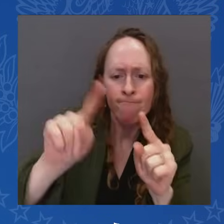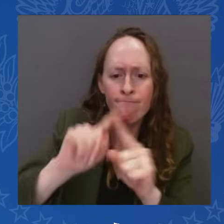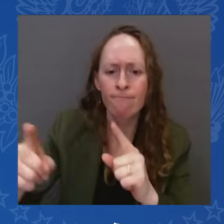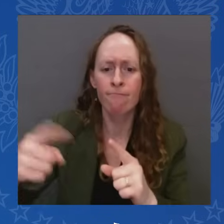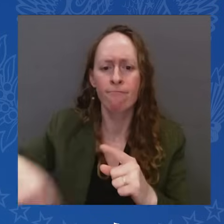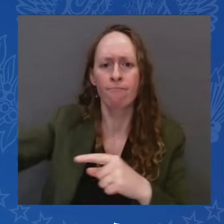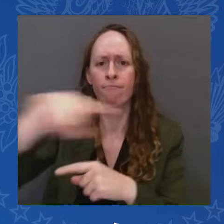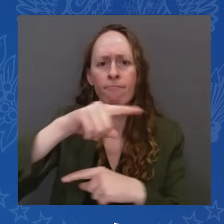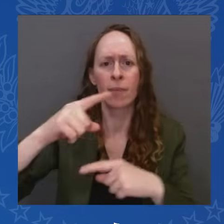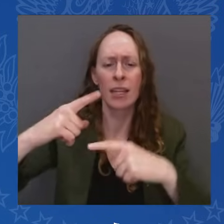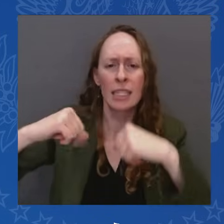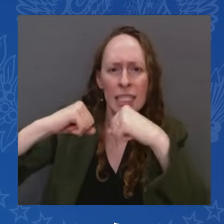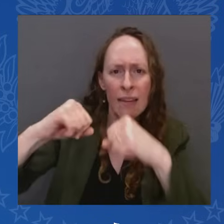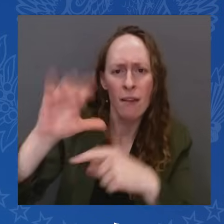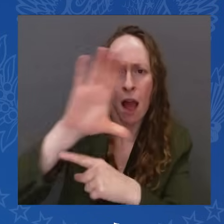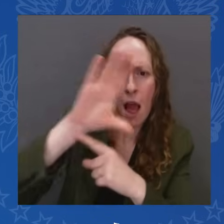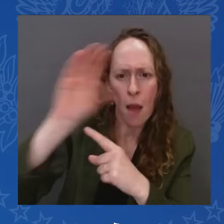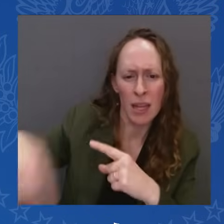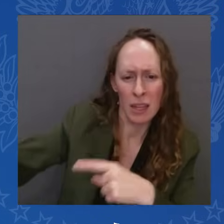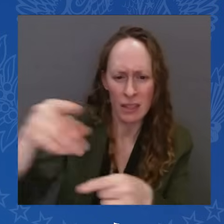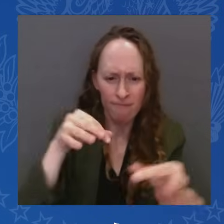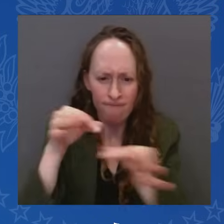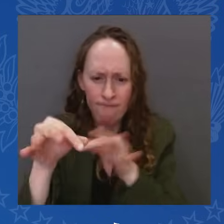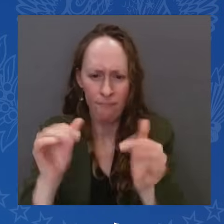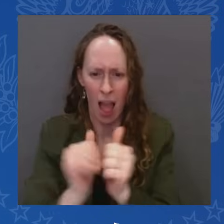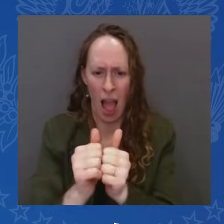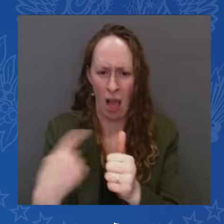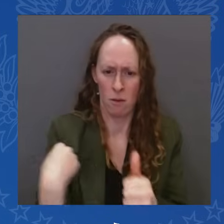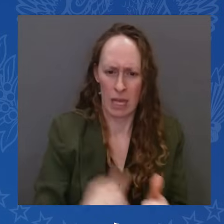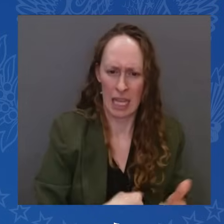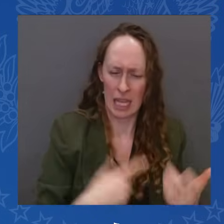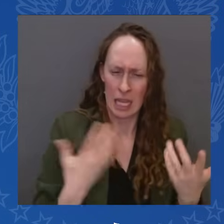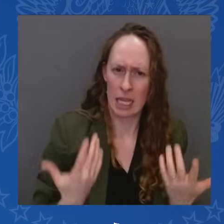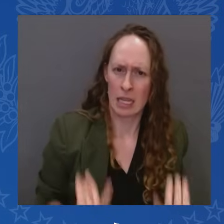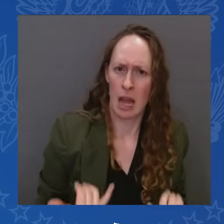work faster and more effectively. Thank you, President Biden,